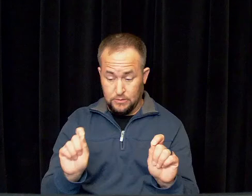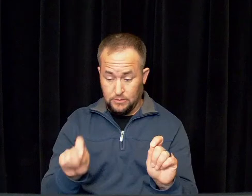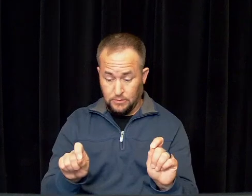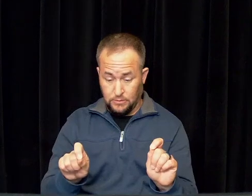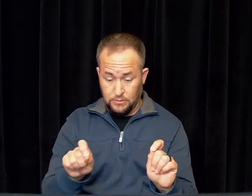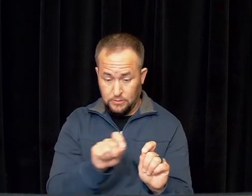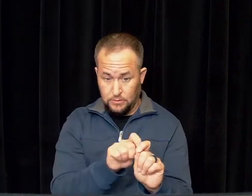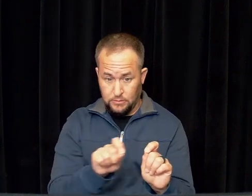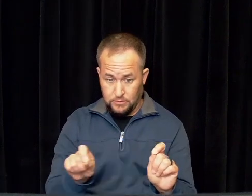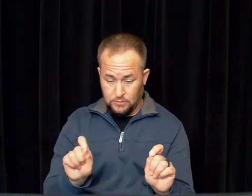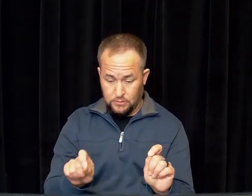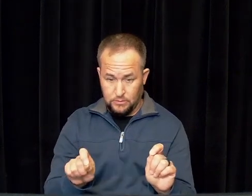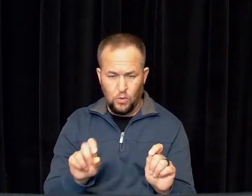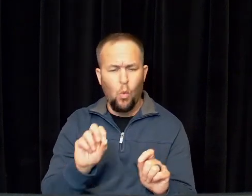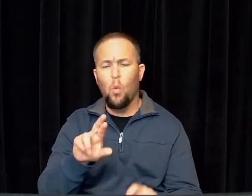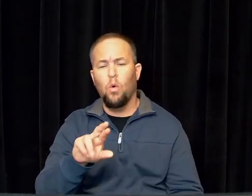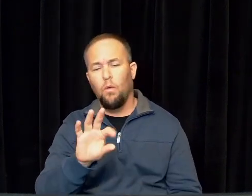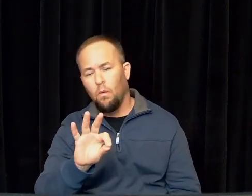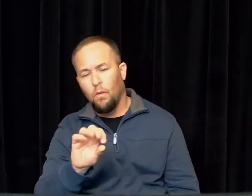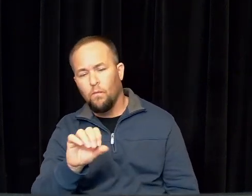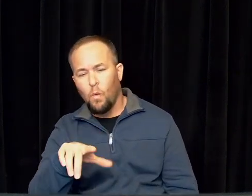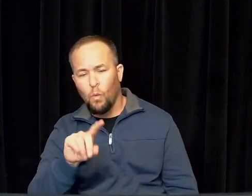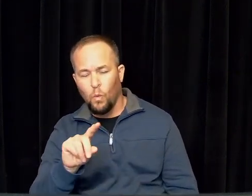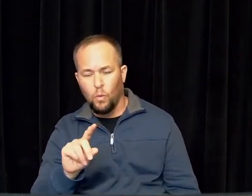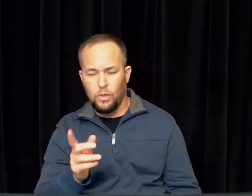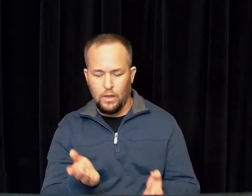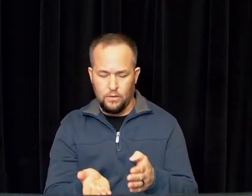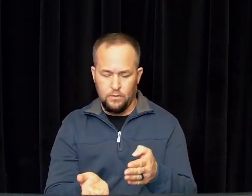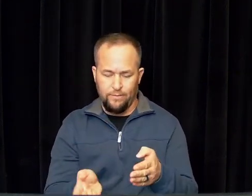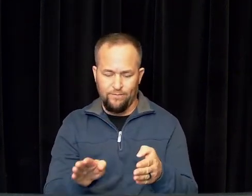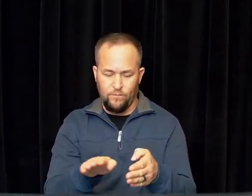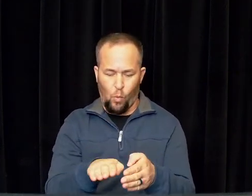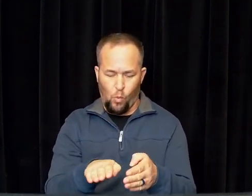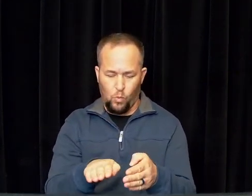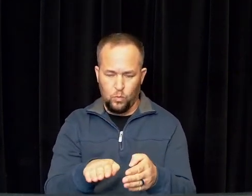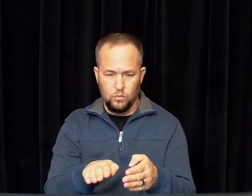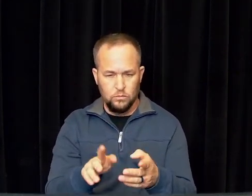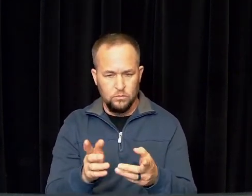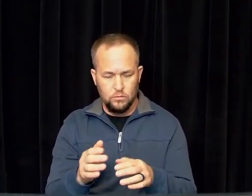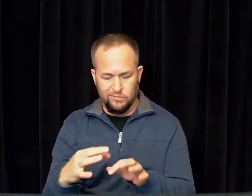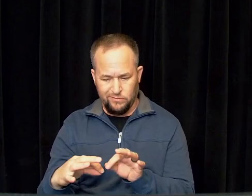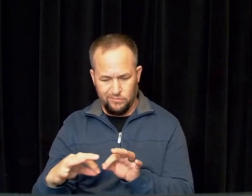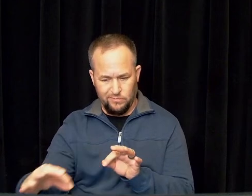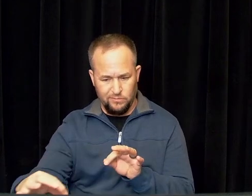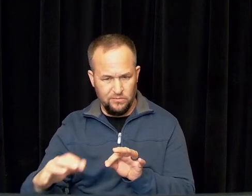or your folds. However you want to think of that.